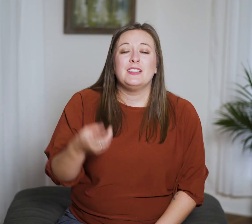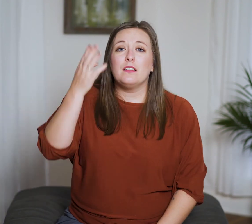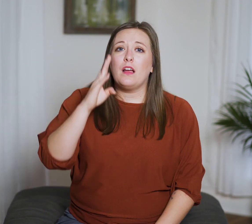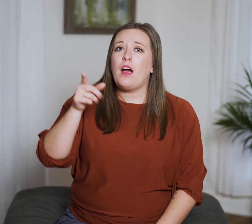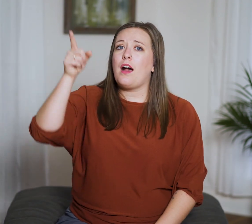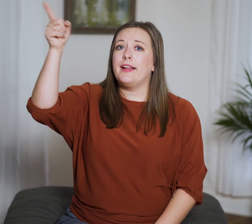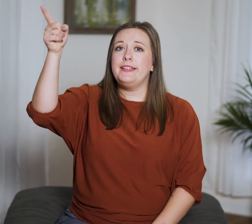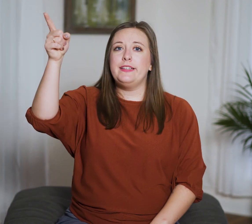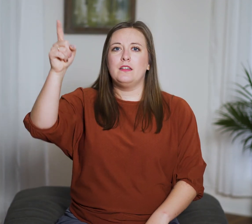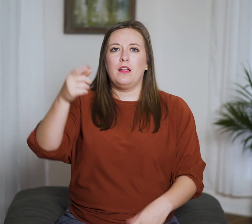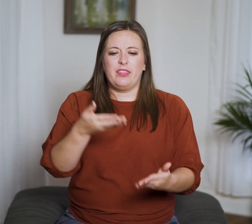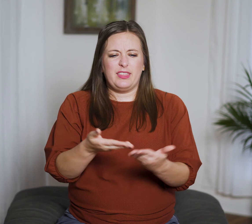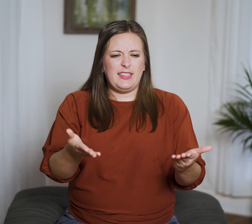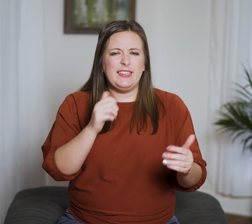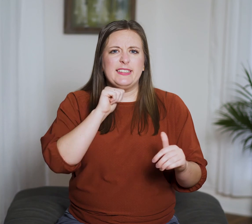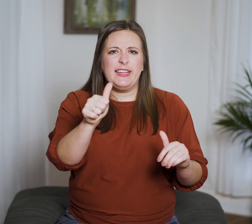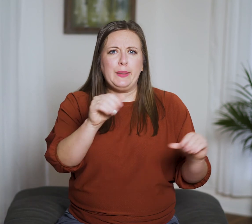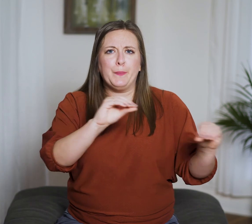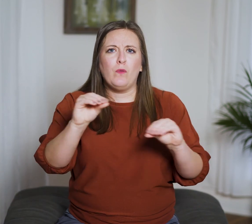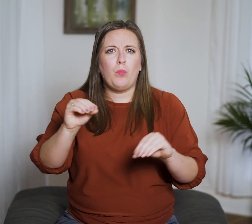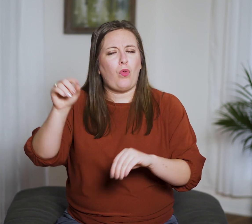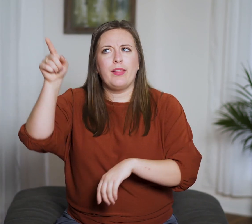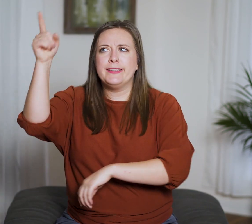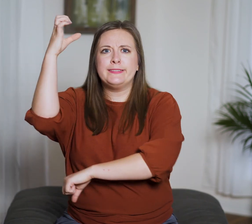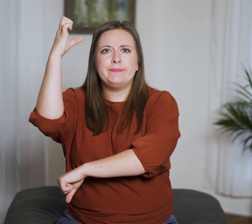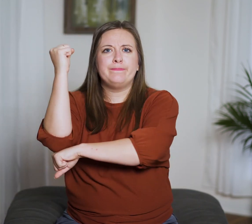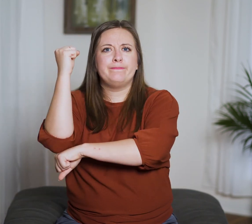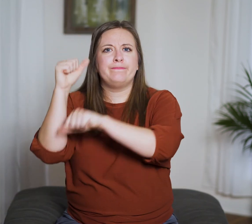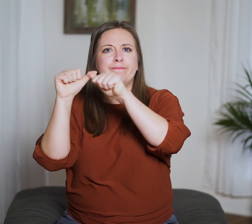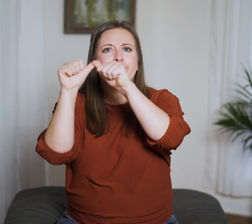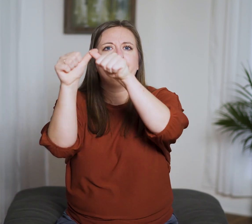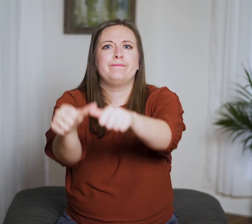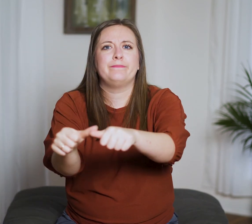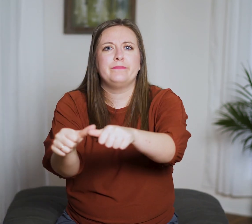But here we see that everything God sets in motion is immovable.